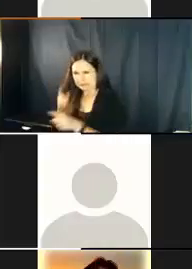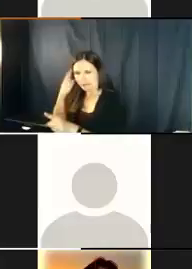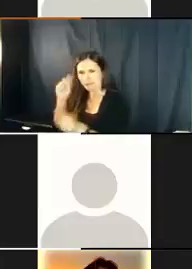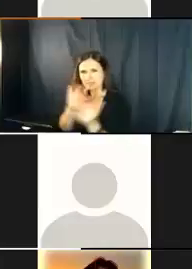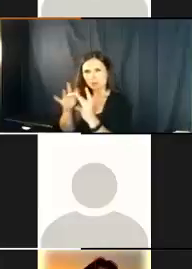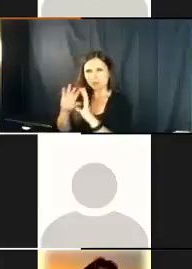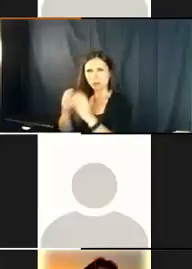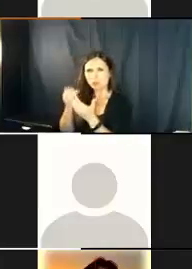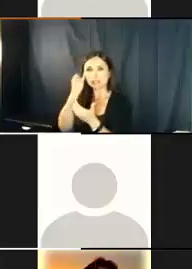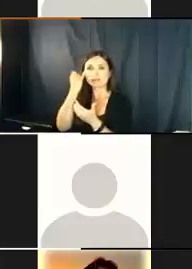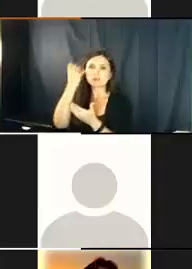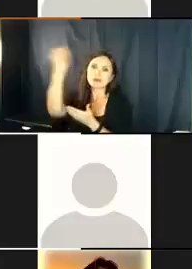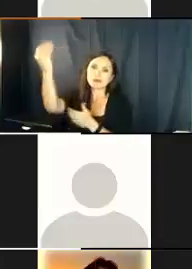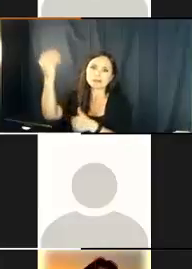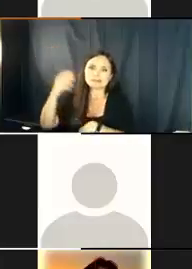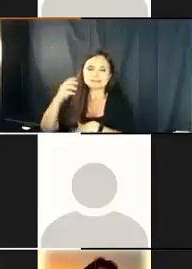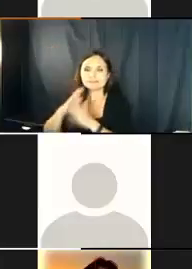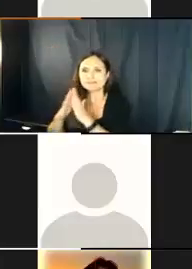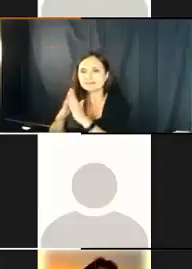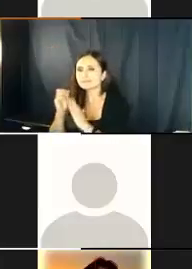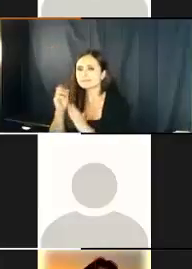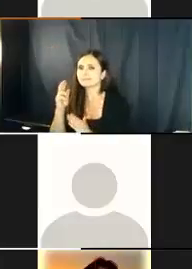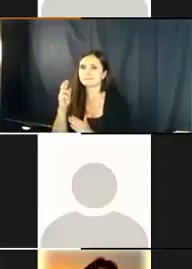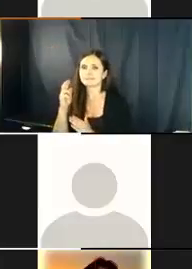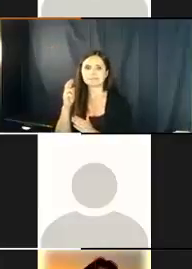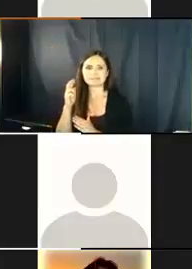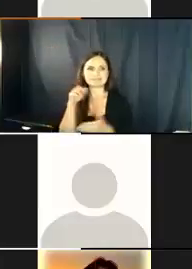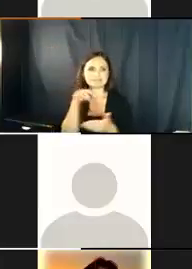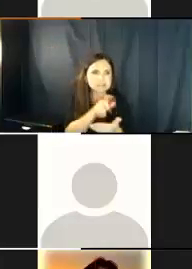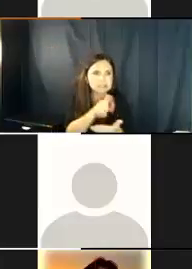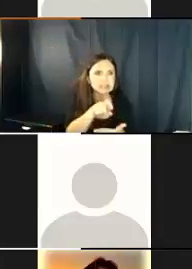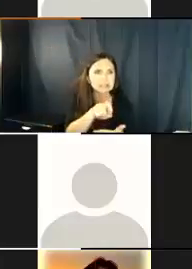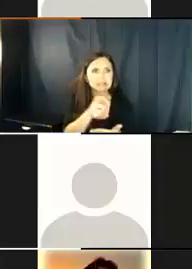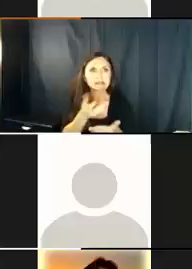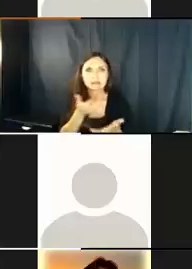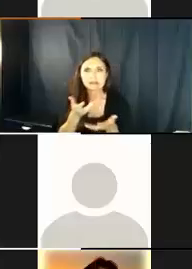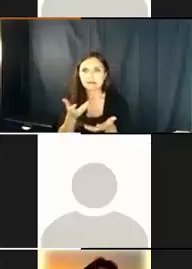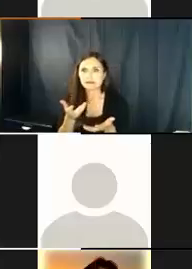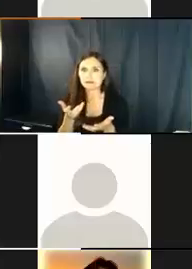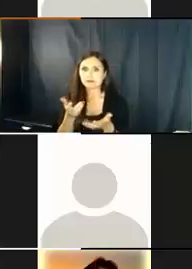going out of town or you know need to study at a different time.